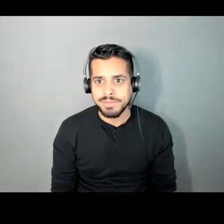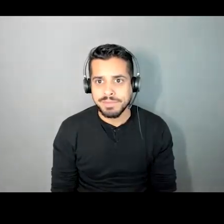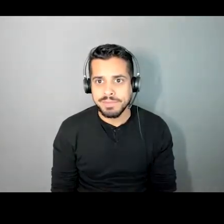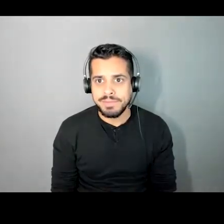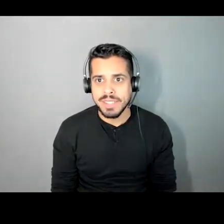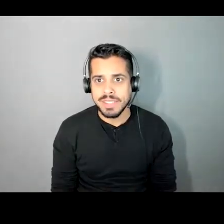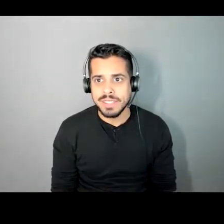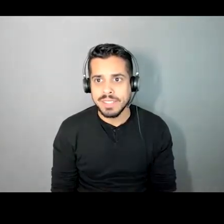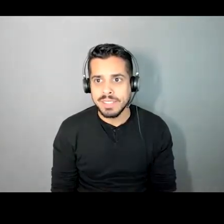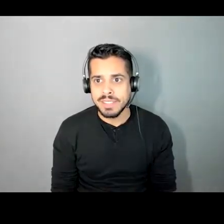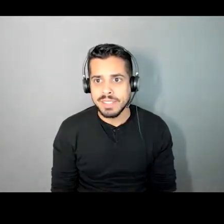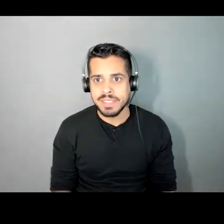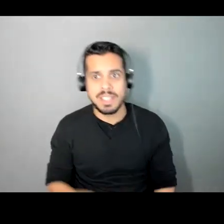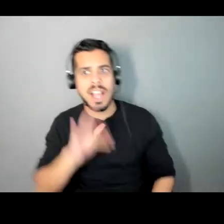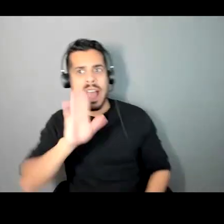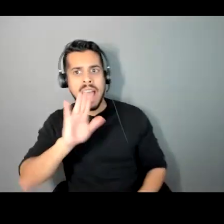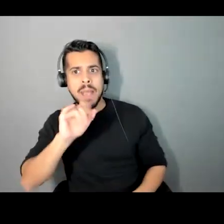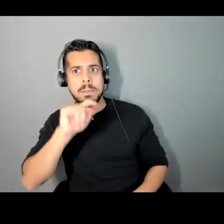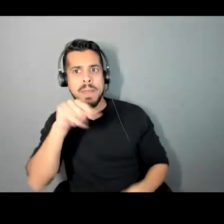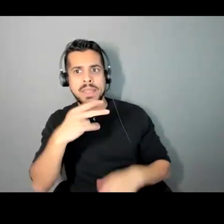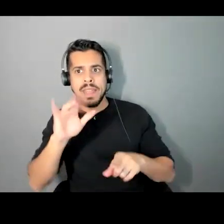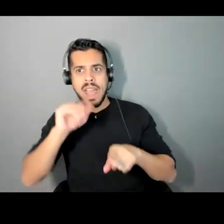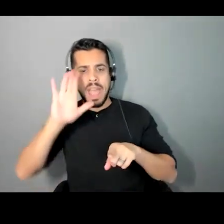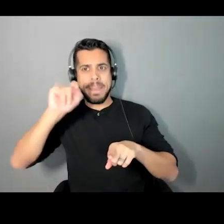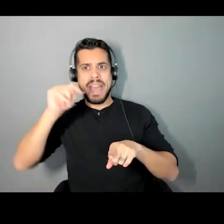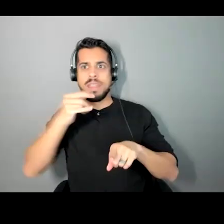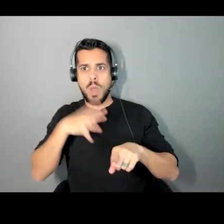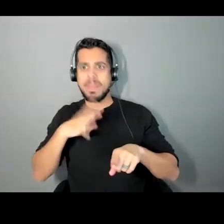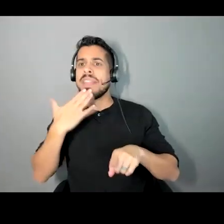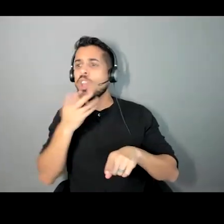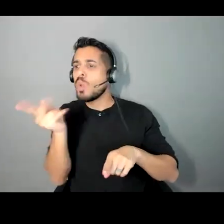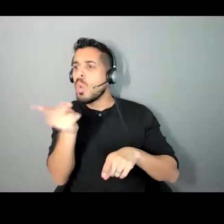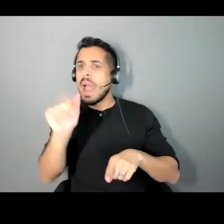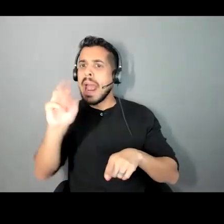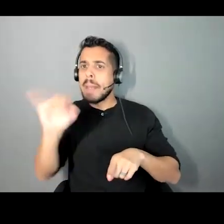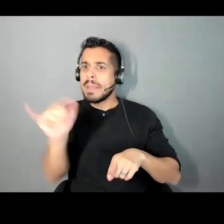[Beth] Hey, Mike, this is Beth. And thank you and Amy both so much for joining us. Um... I--